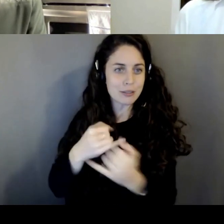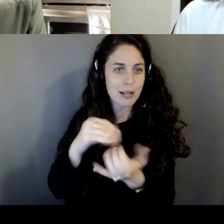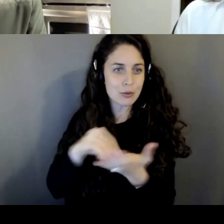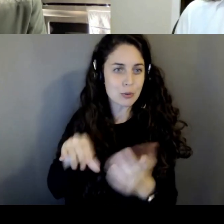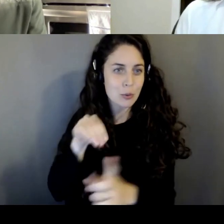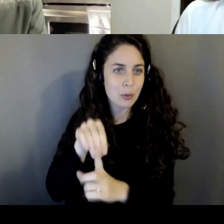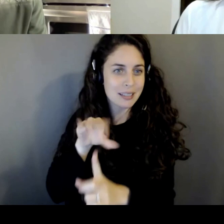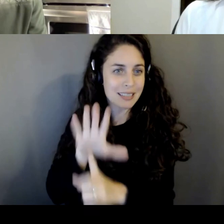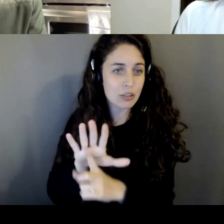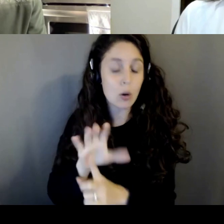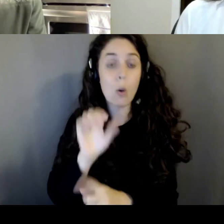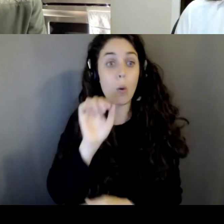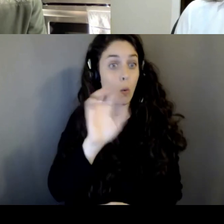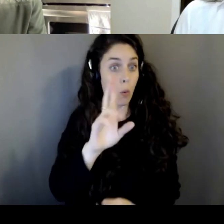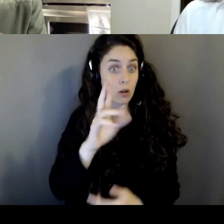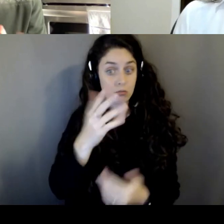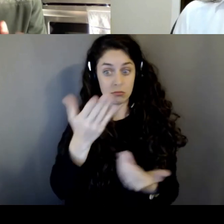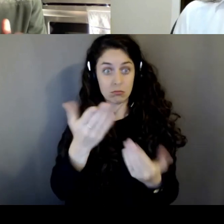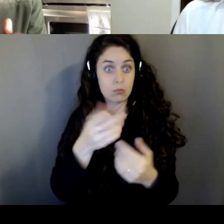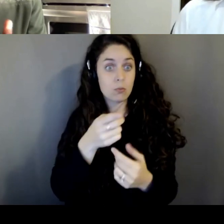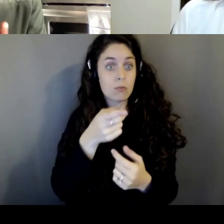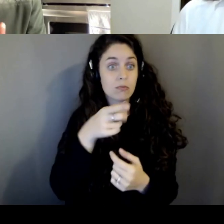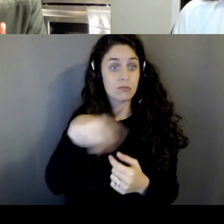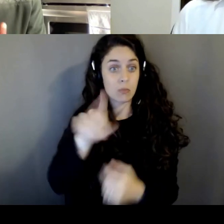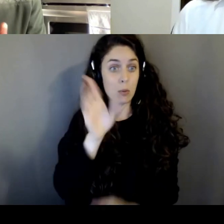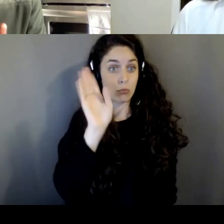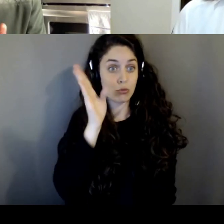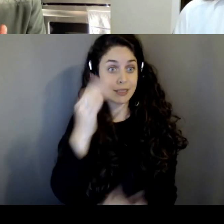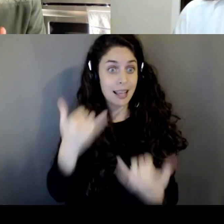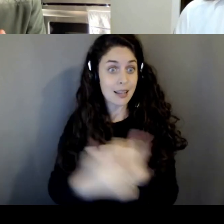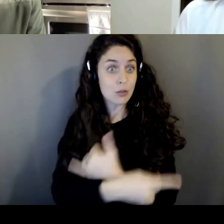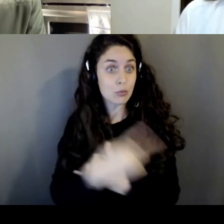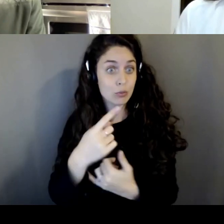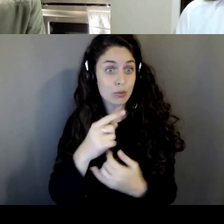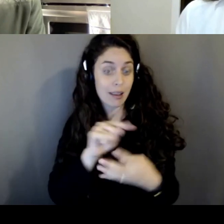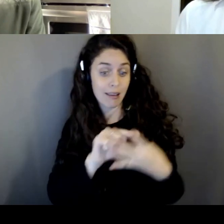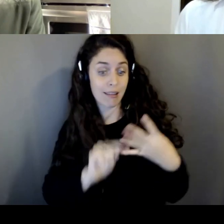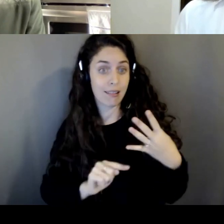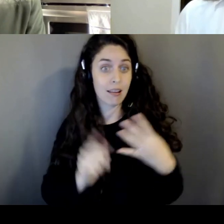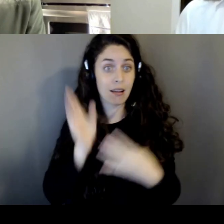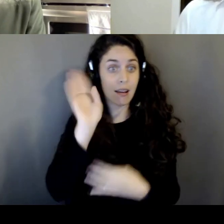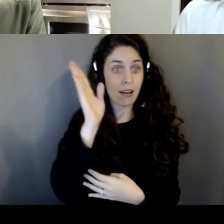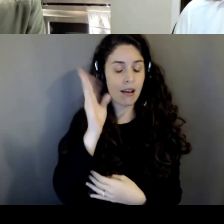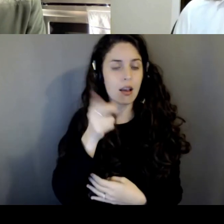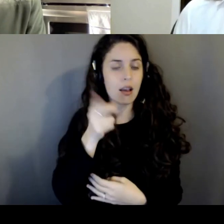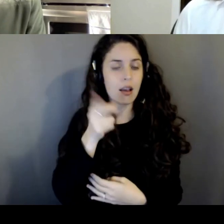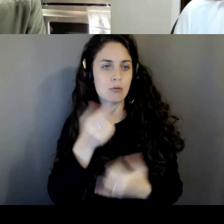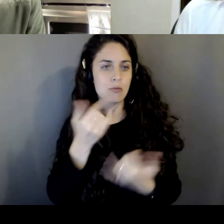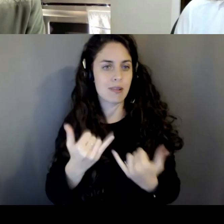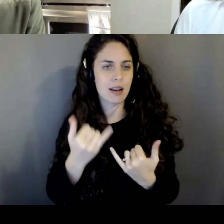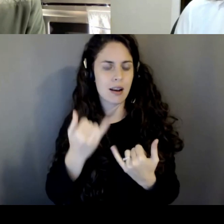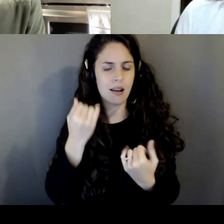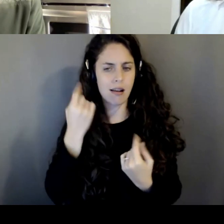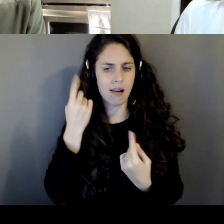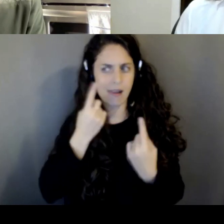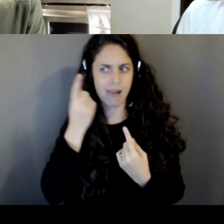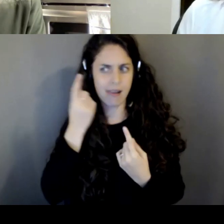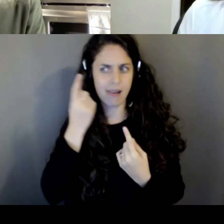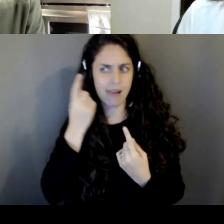or maybe what they shared will give you some ideas for creating some kind of supplemental